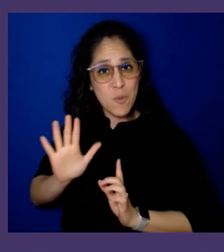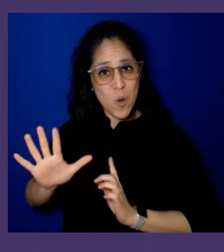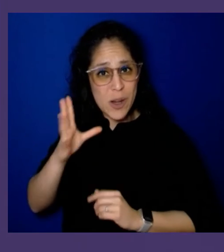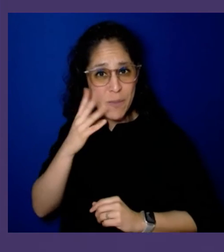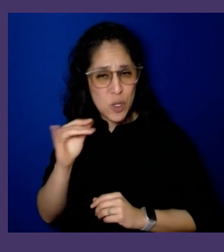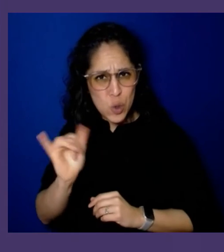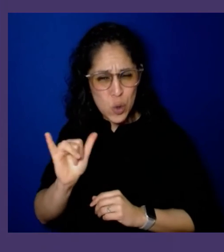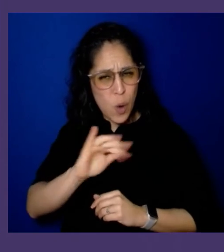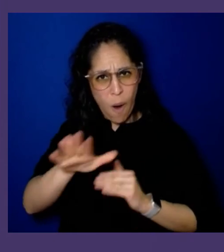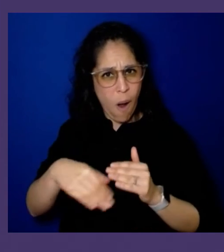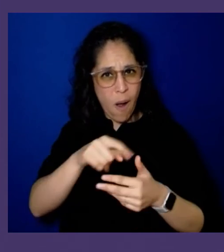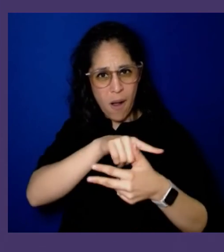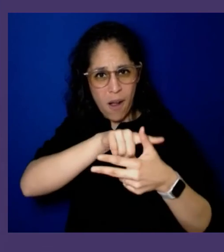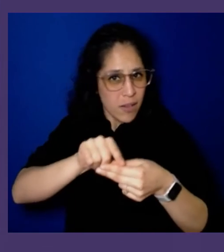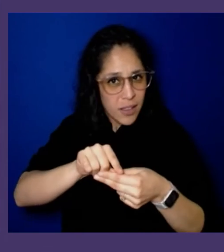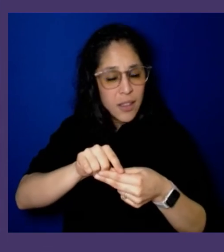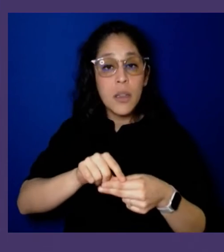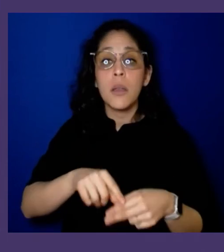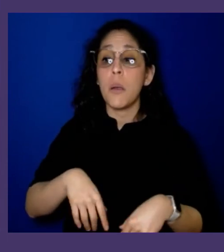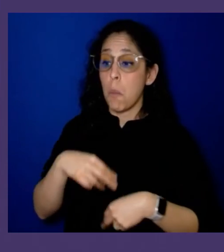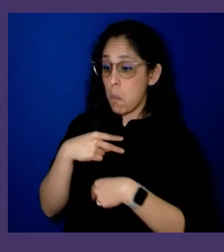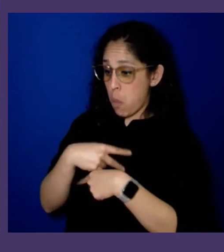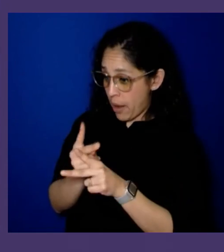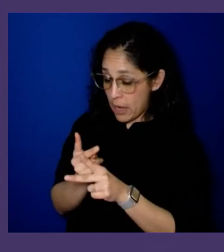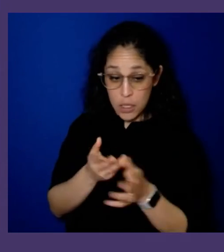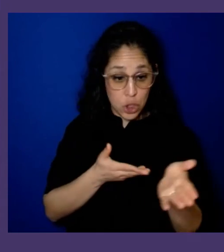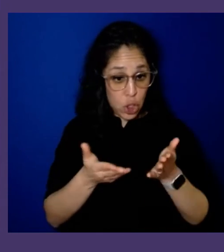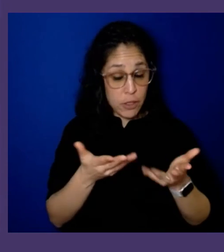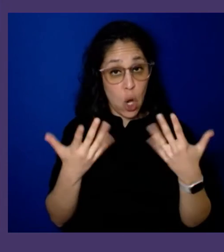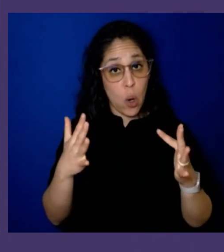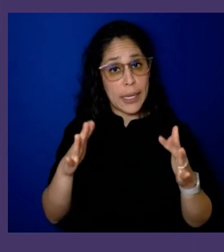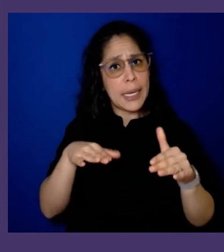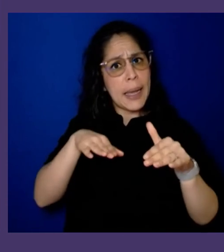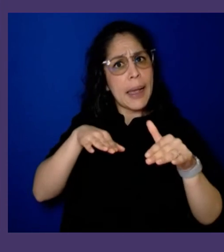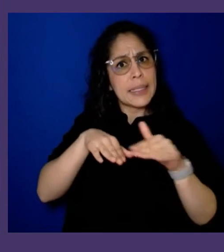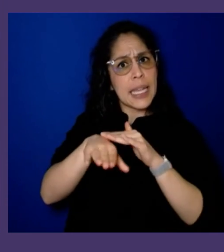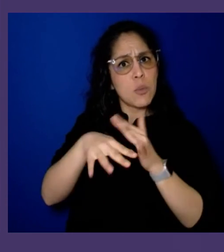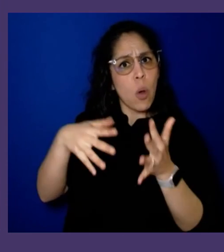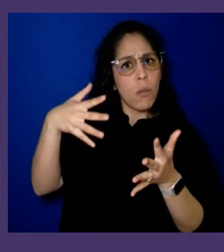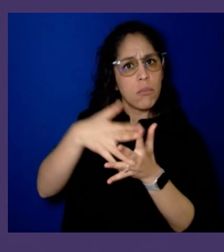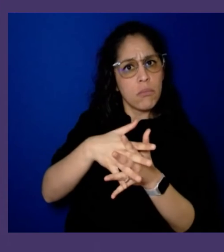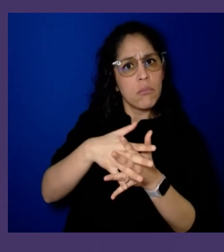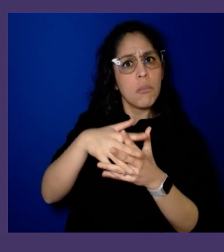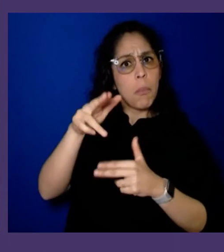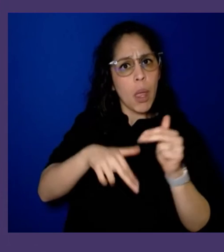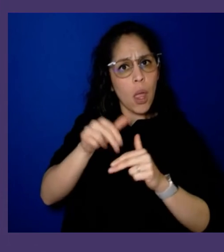services ultimately are built accessibly, more individuals, people can use them